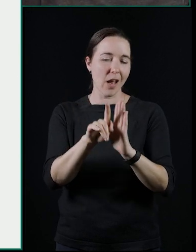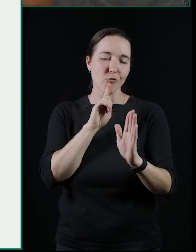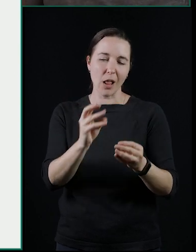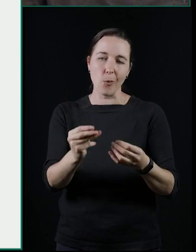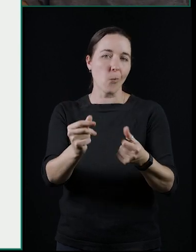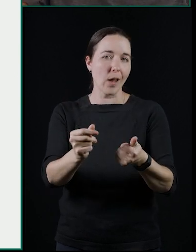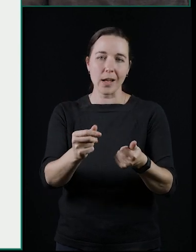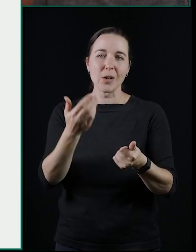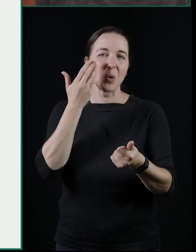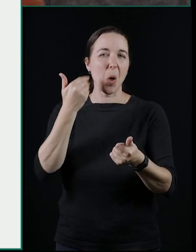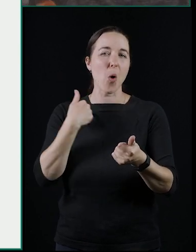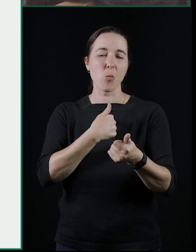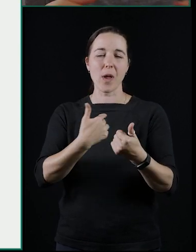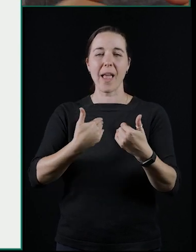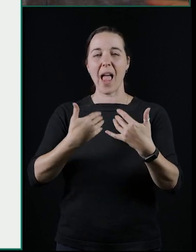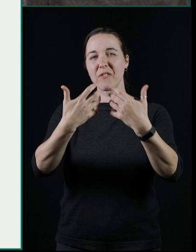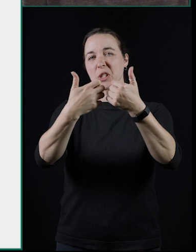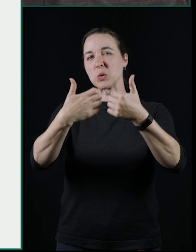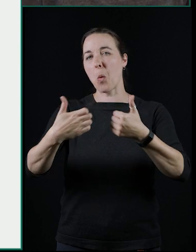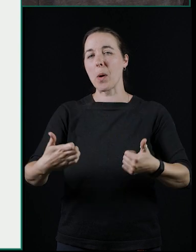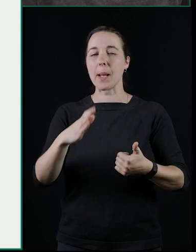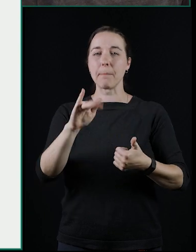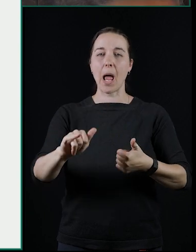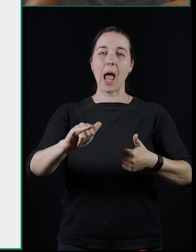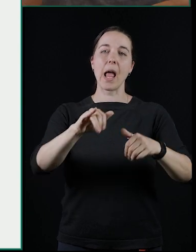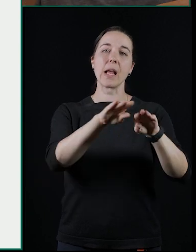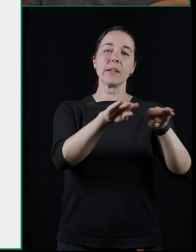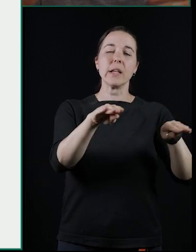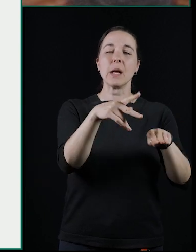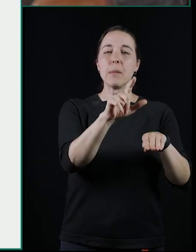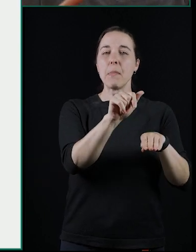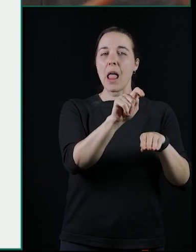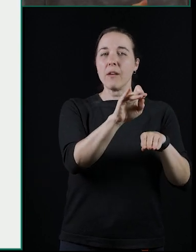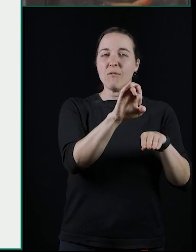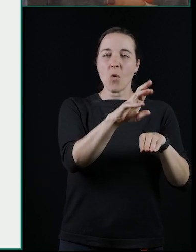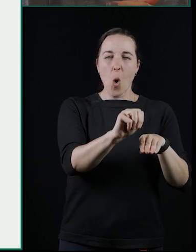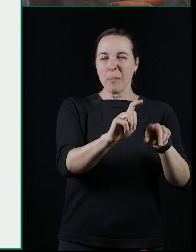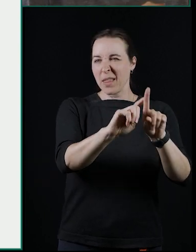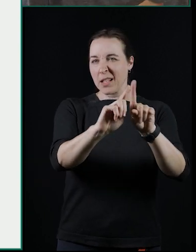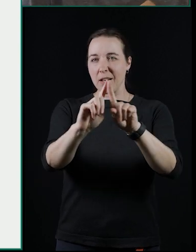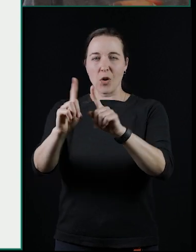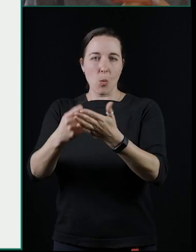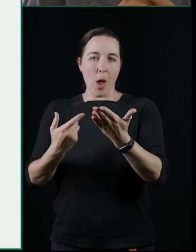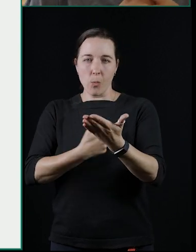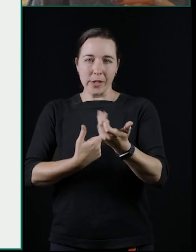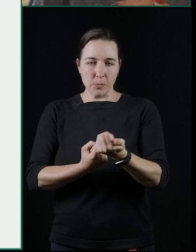We have sorted by platform, all these different platforms that we support